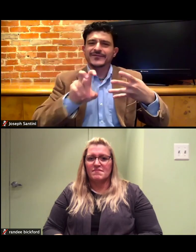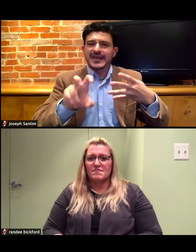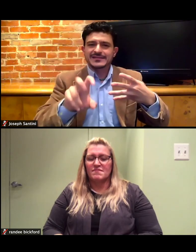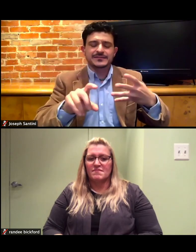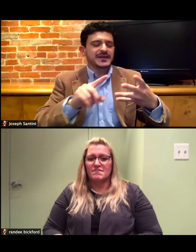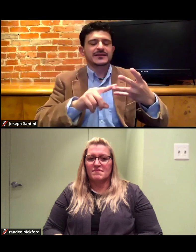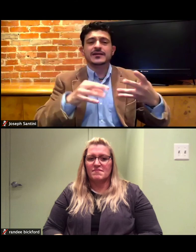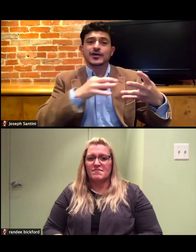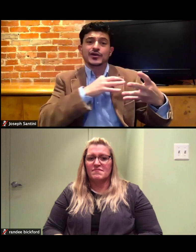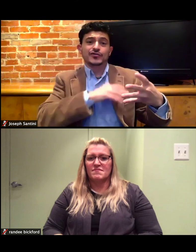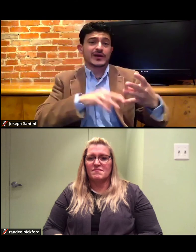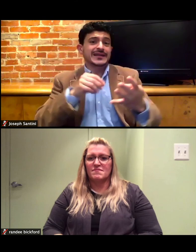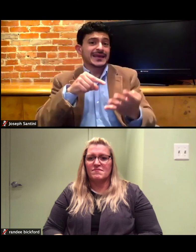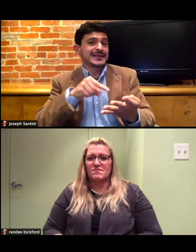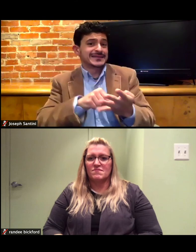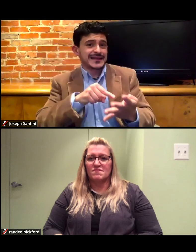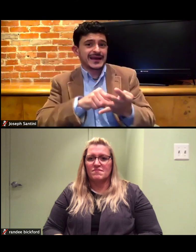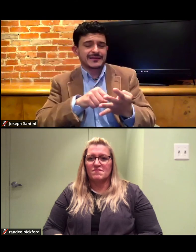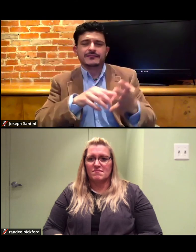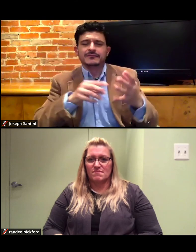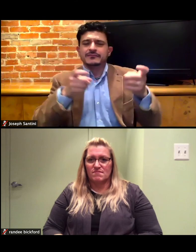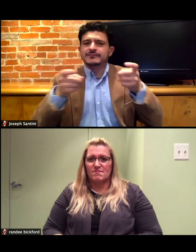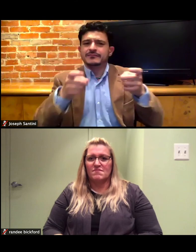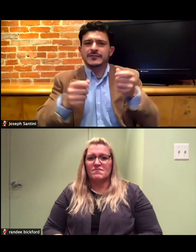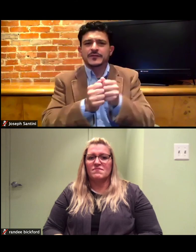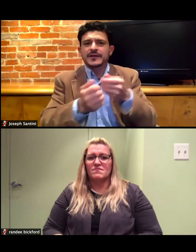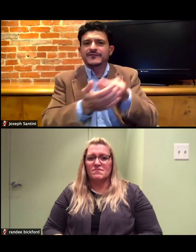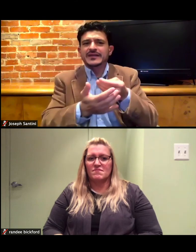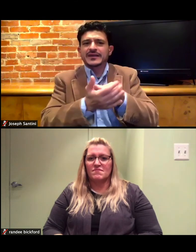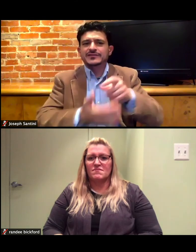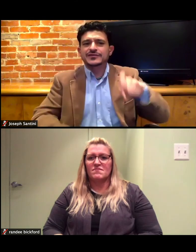banking, investment, credits and debits